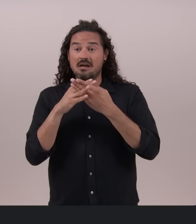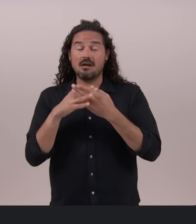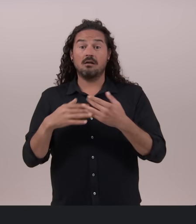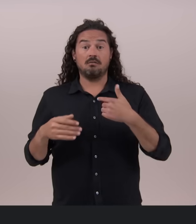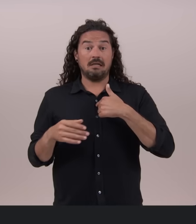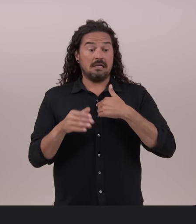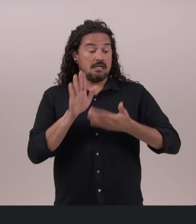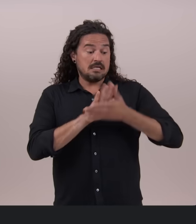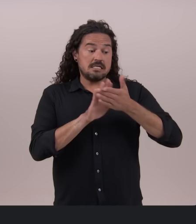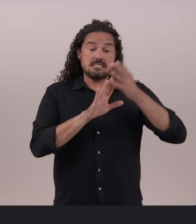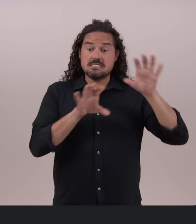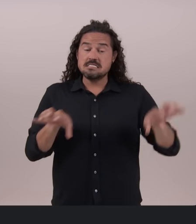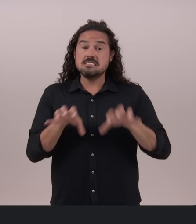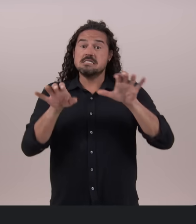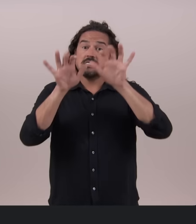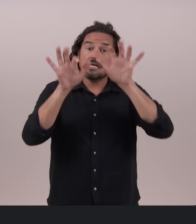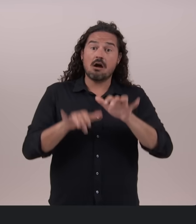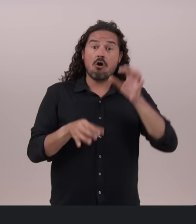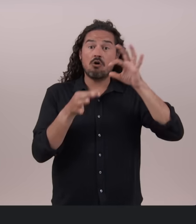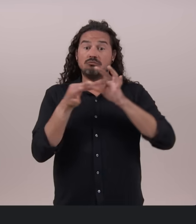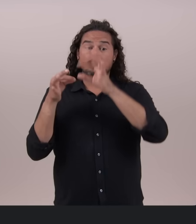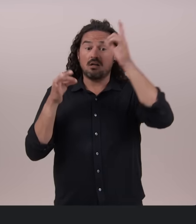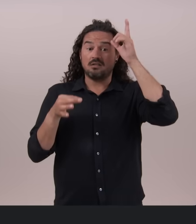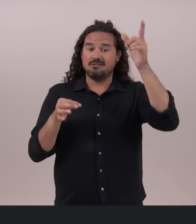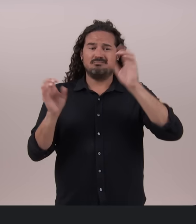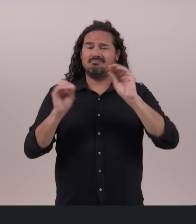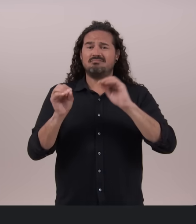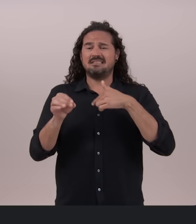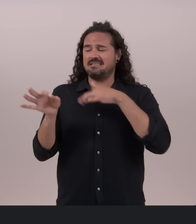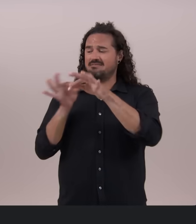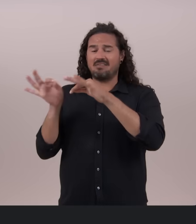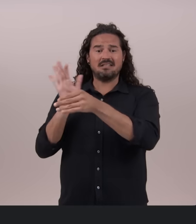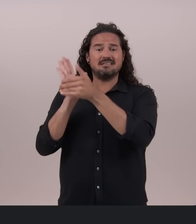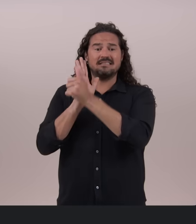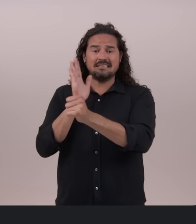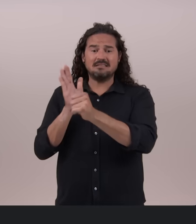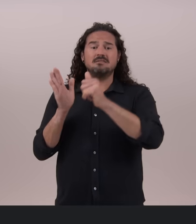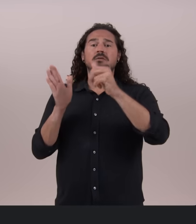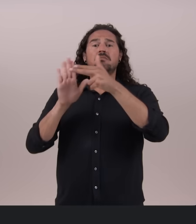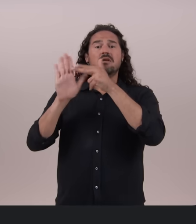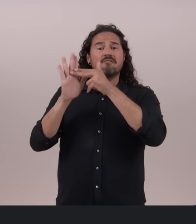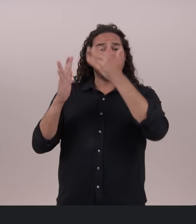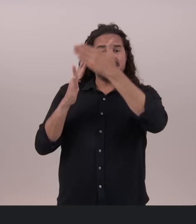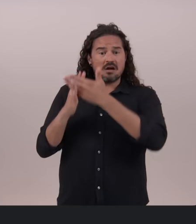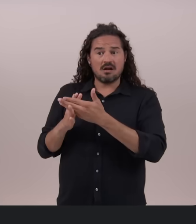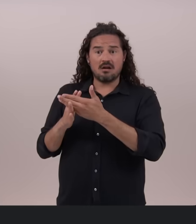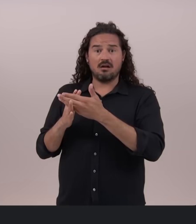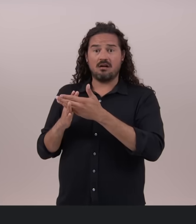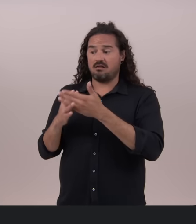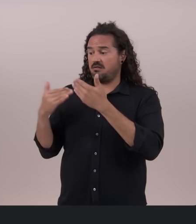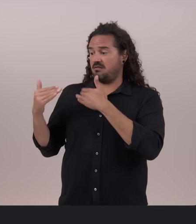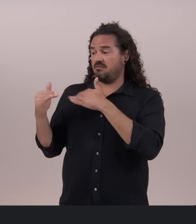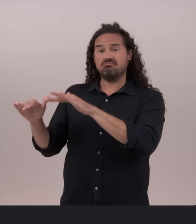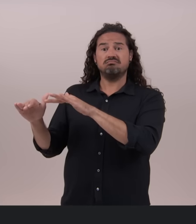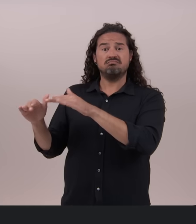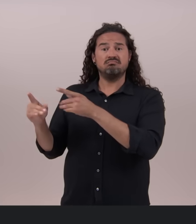I simply defined the skills and tools and markdown files, and the agent does the rest. Honestly, it feels like the hottest new programming